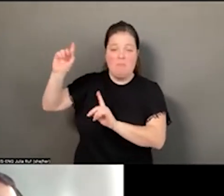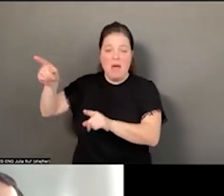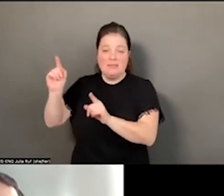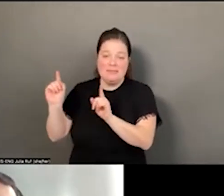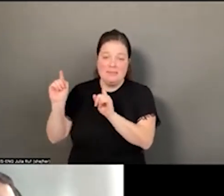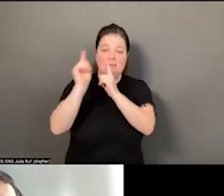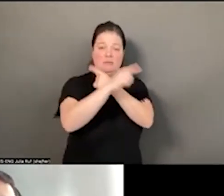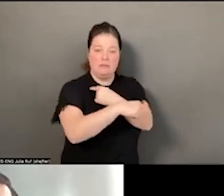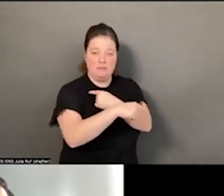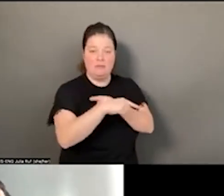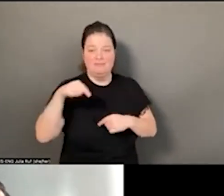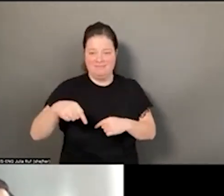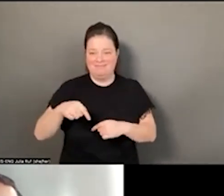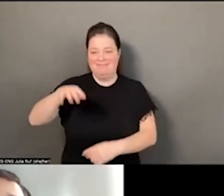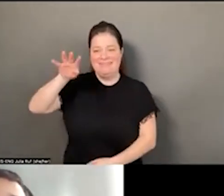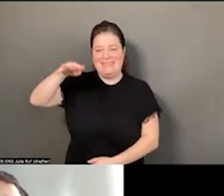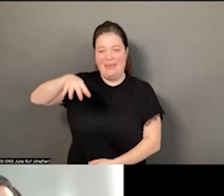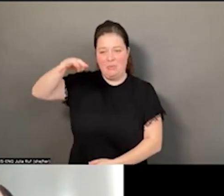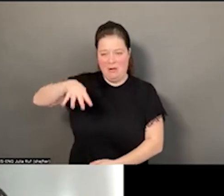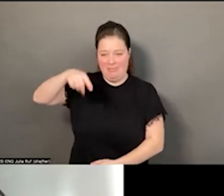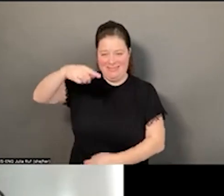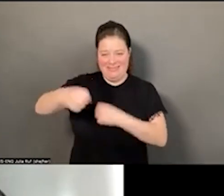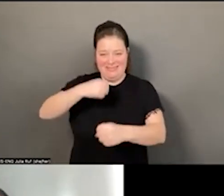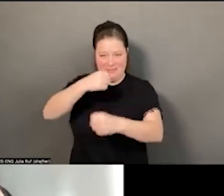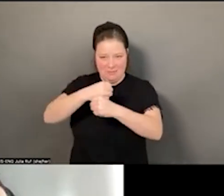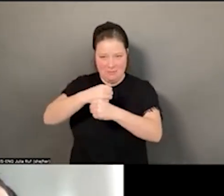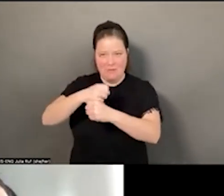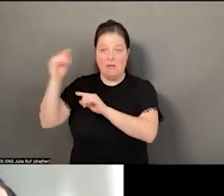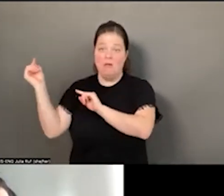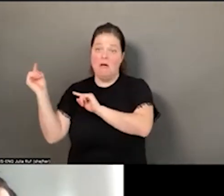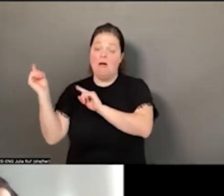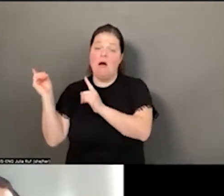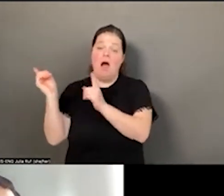the CRPD Committee will publish what is called the Concluding Observations,